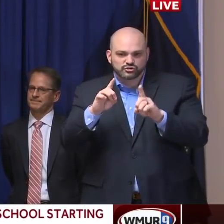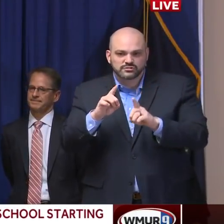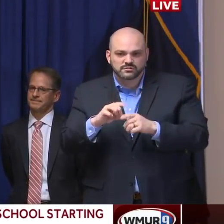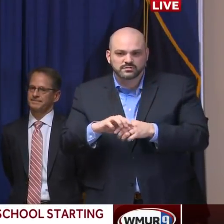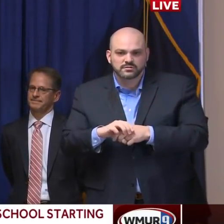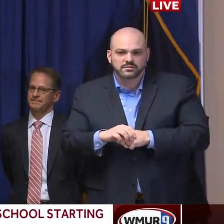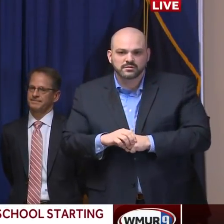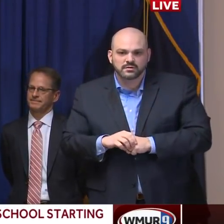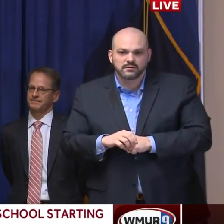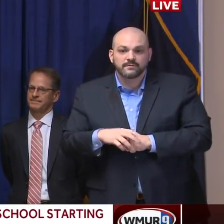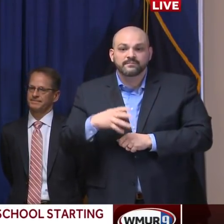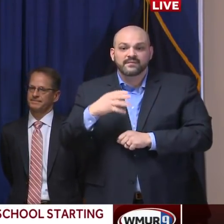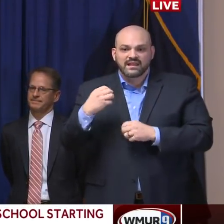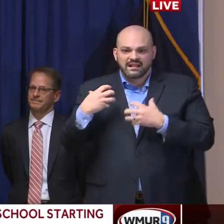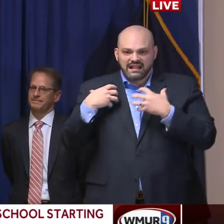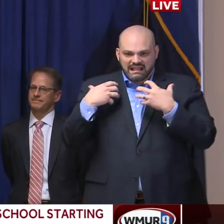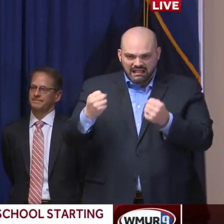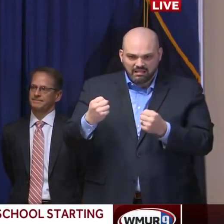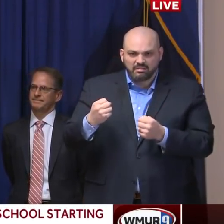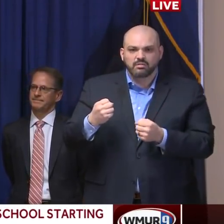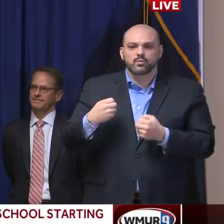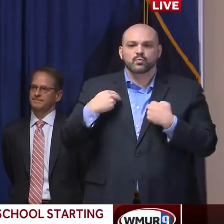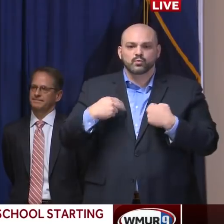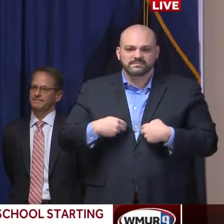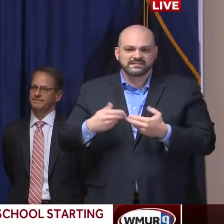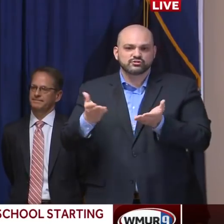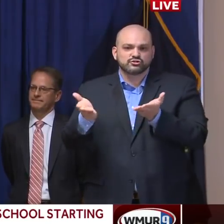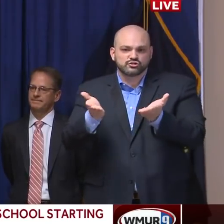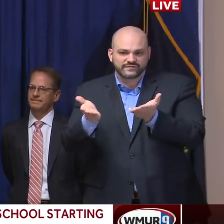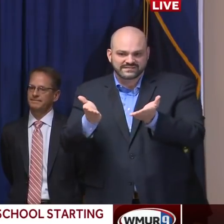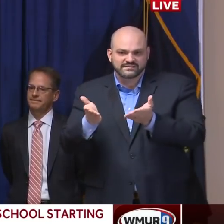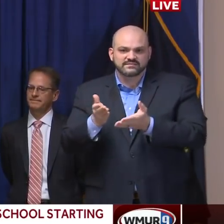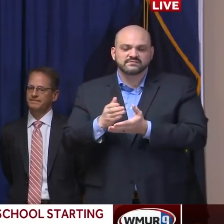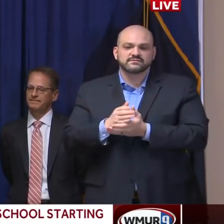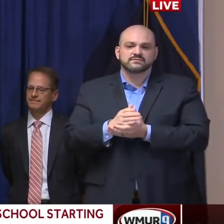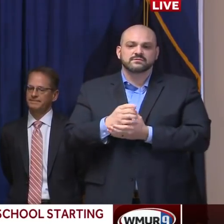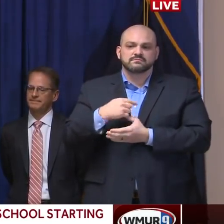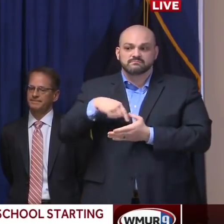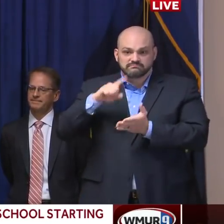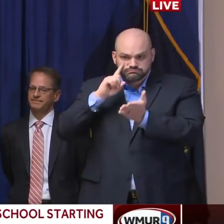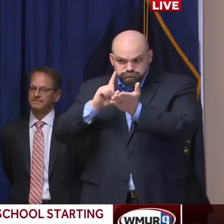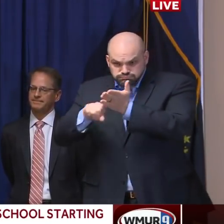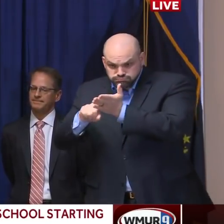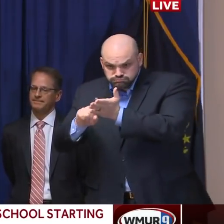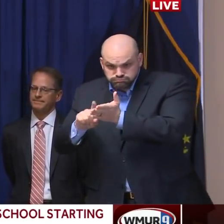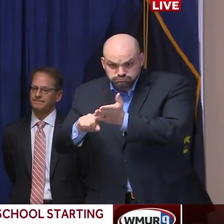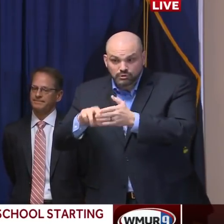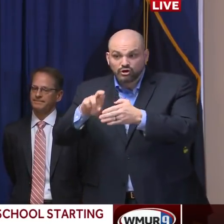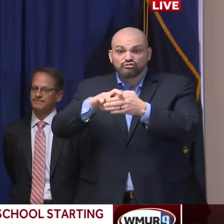BEFORE I BRING DR. CHAN, THE STAFF AT THE PUBLIC OUT HAS DONE A TREMENDOUS JOB.